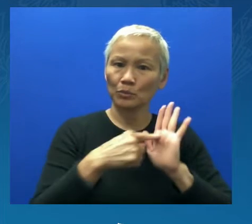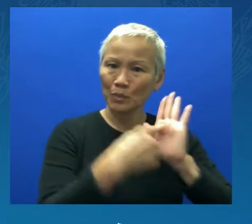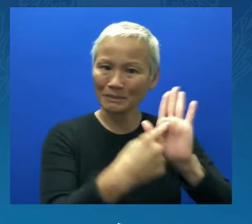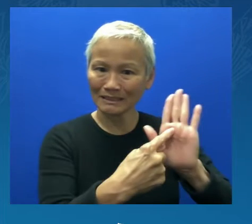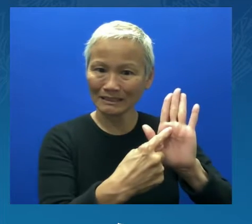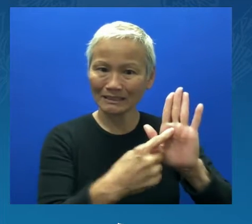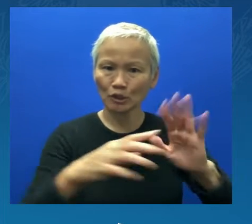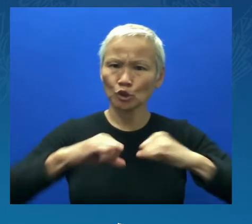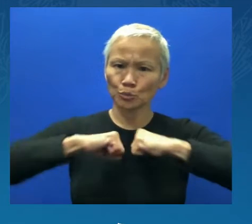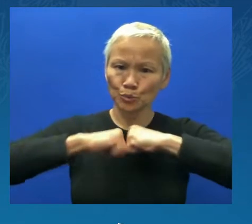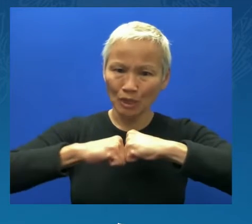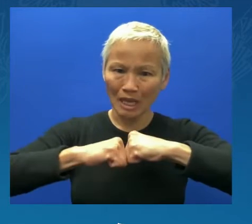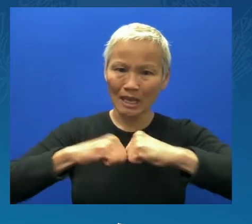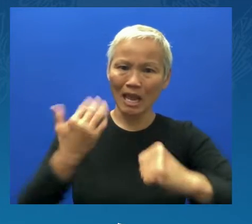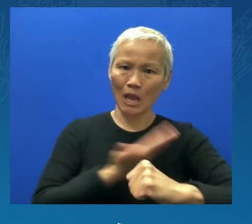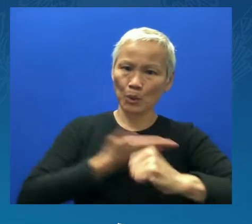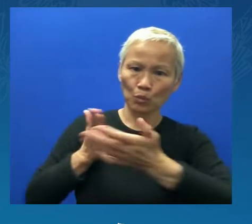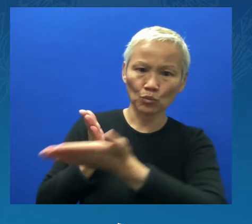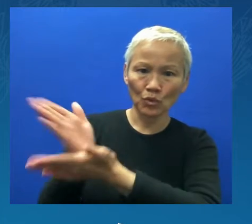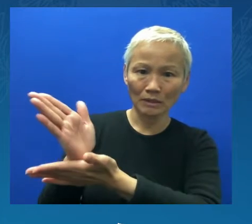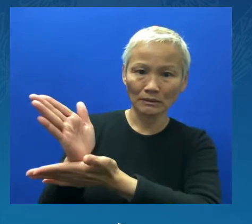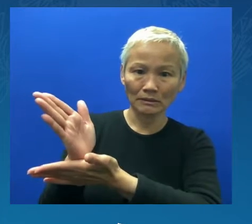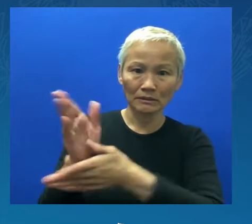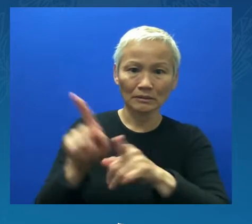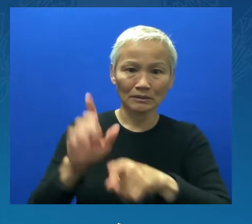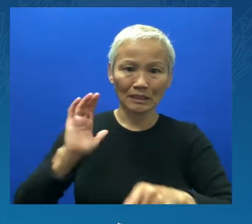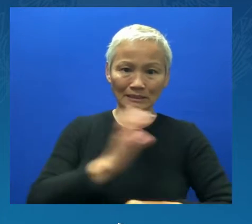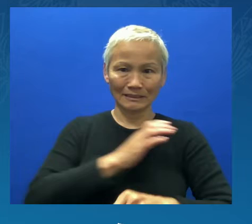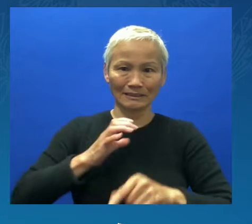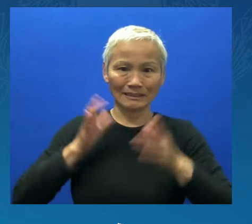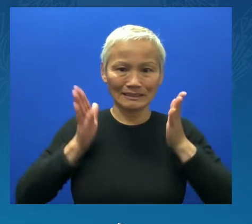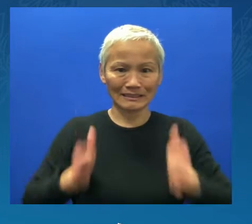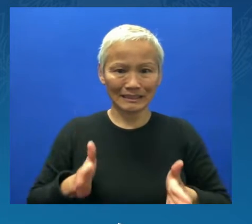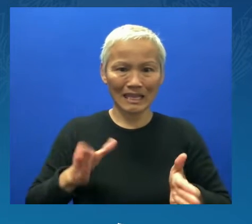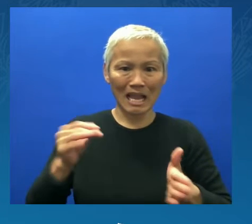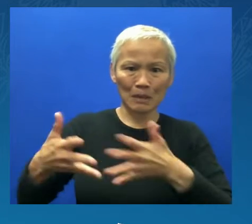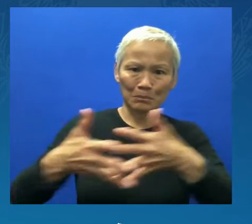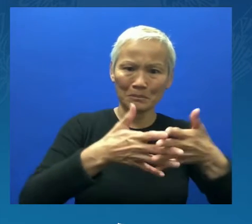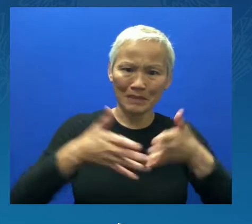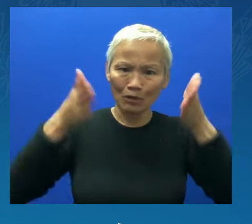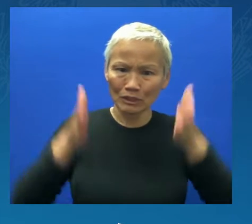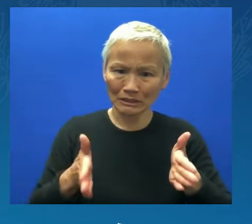as Americans and as New Mexicans. And quite frankly, I want to now introduce someone